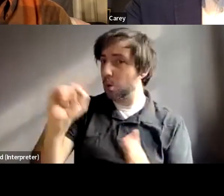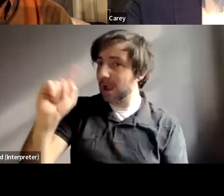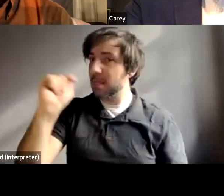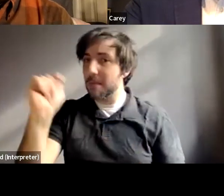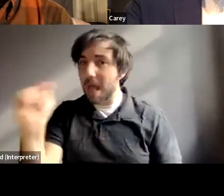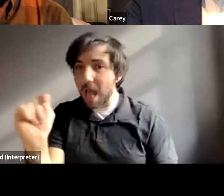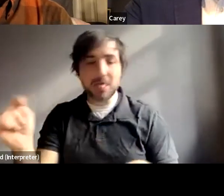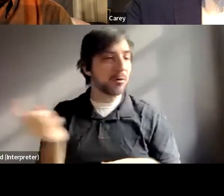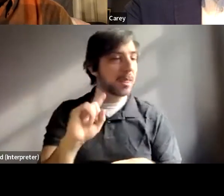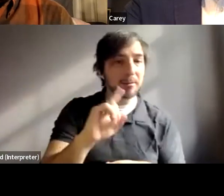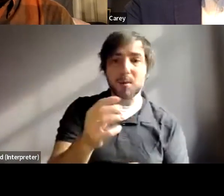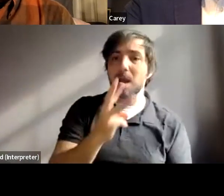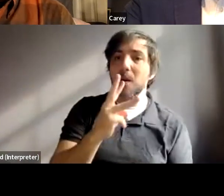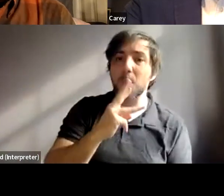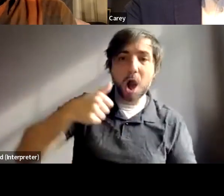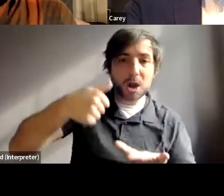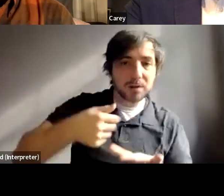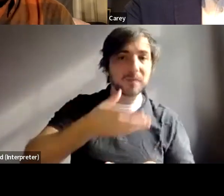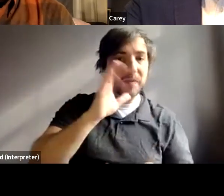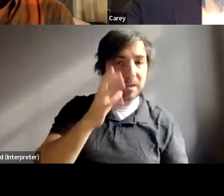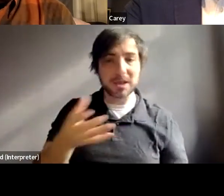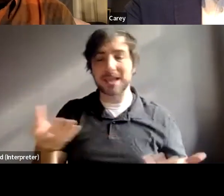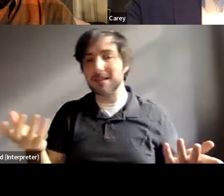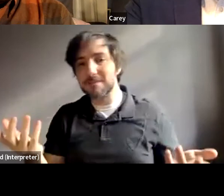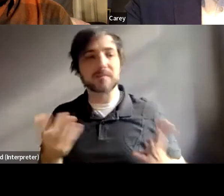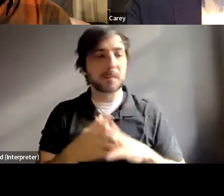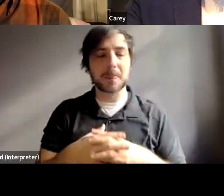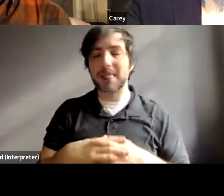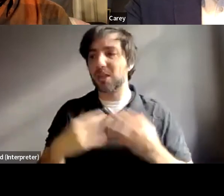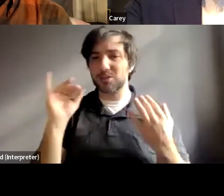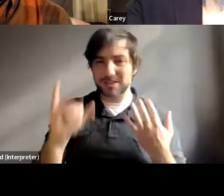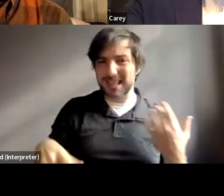things like that. Just if the fact that they were going to make us